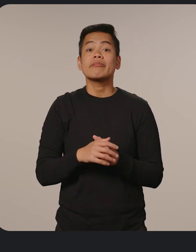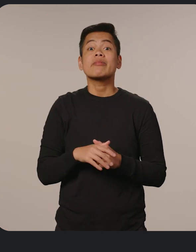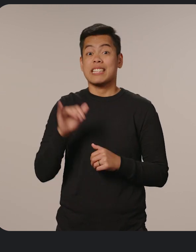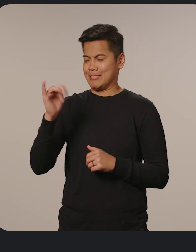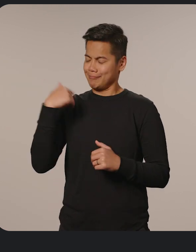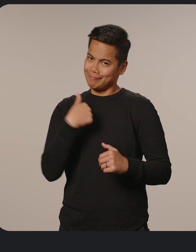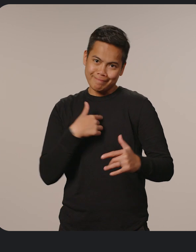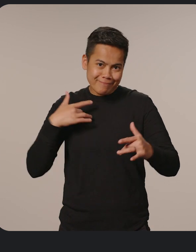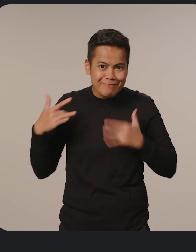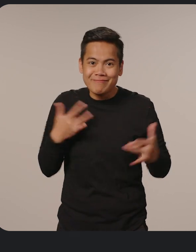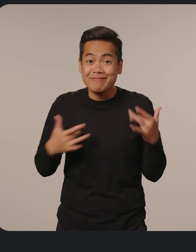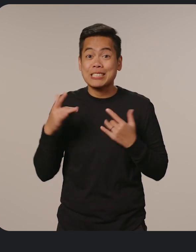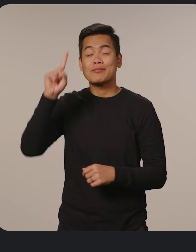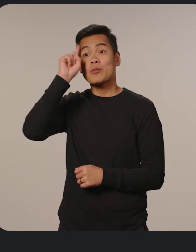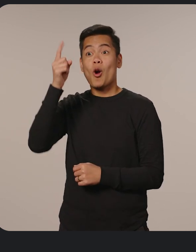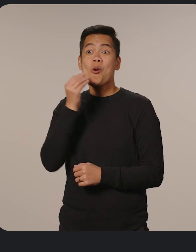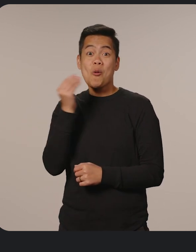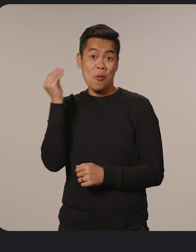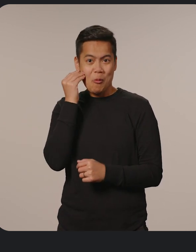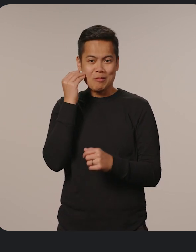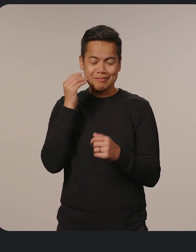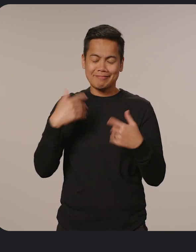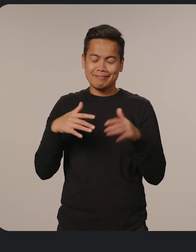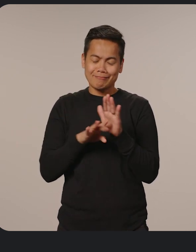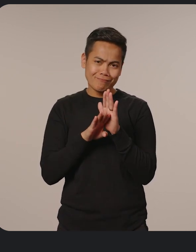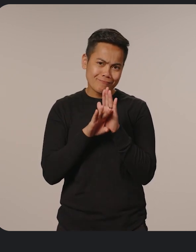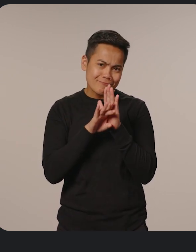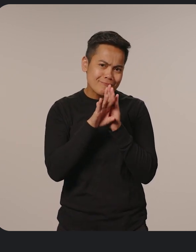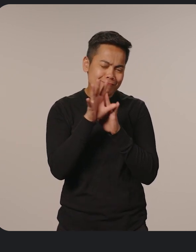That's why we're so excited to see smart home adoption growing faster than ever.